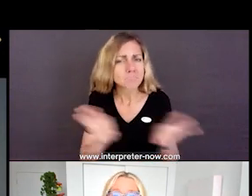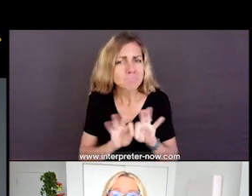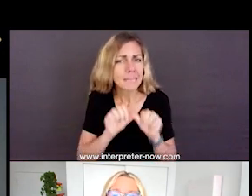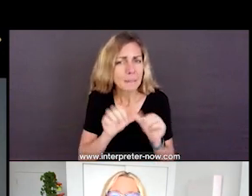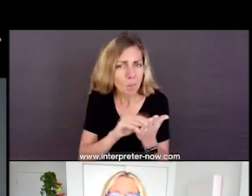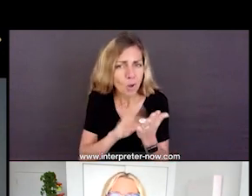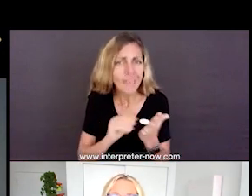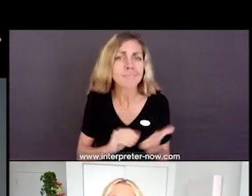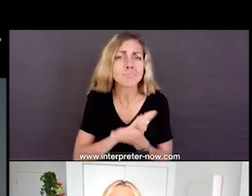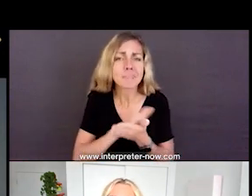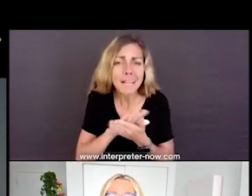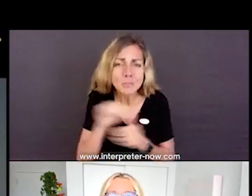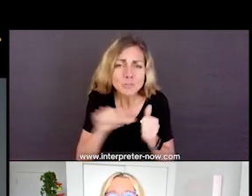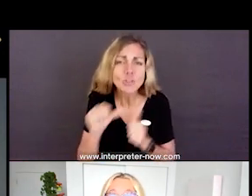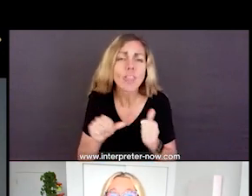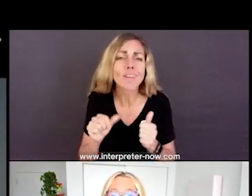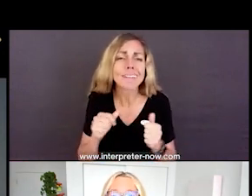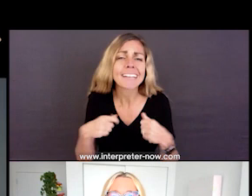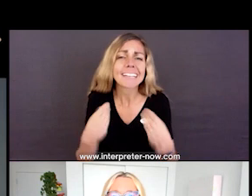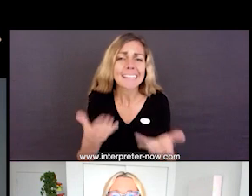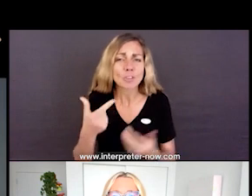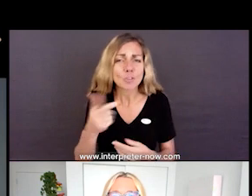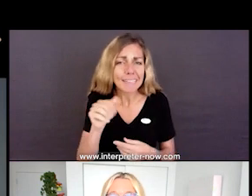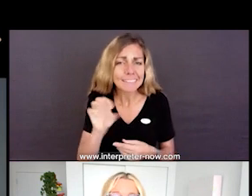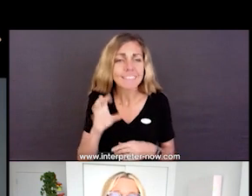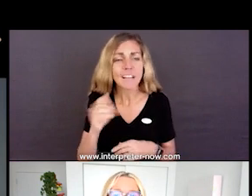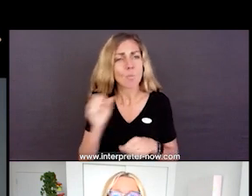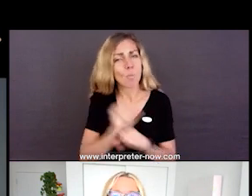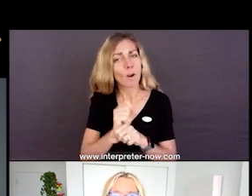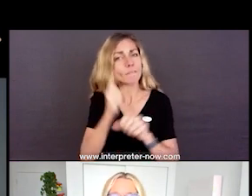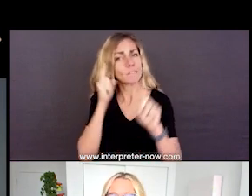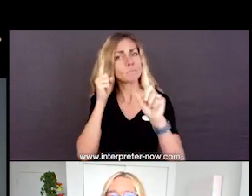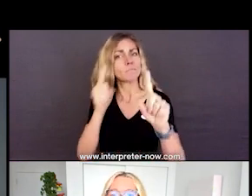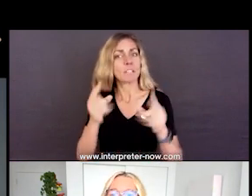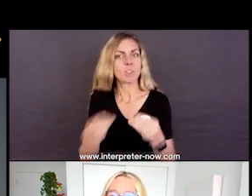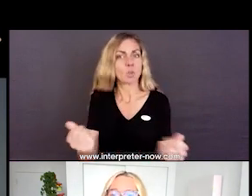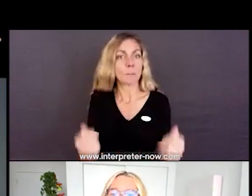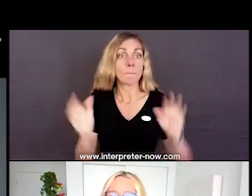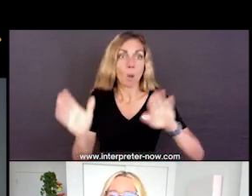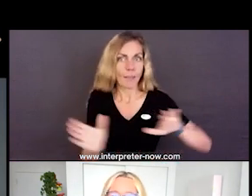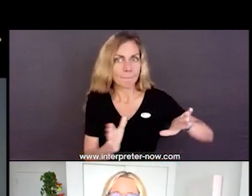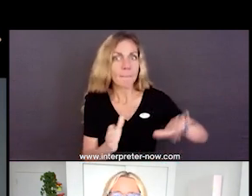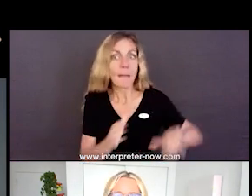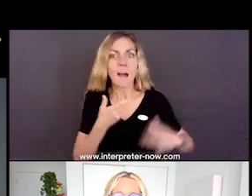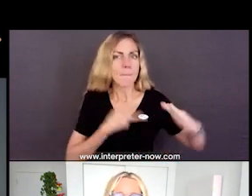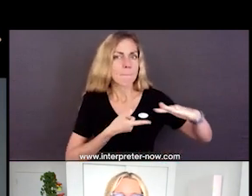Keep learning. Be kind to yourselves, be kind to each other, be supportive, give each other grace, and work toward solutions.